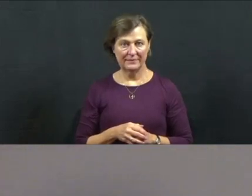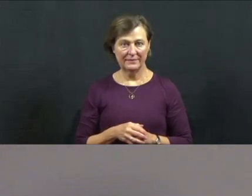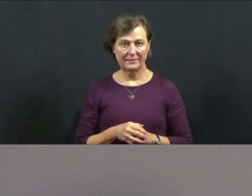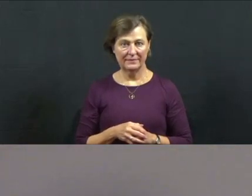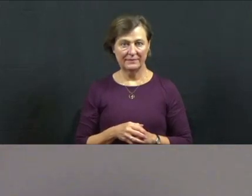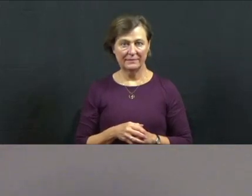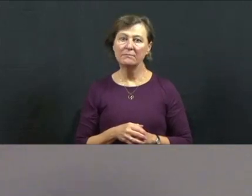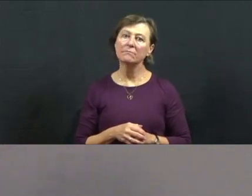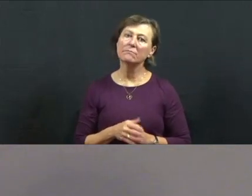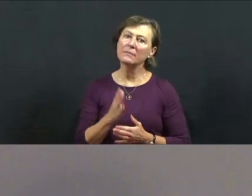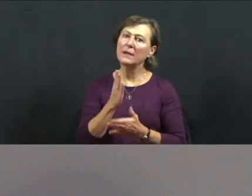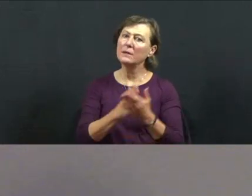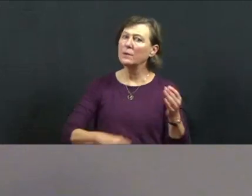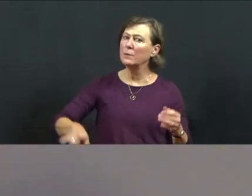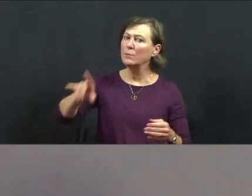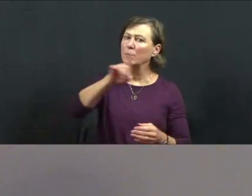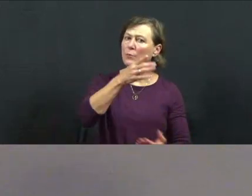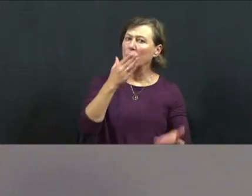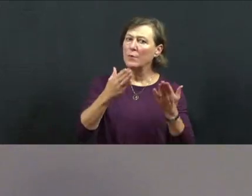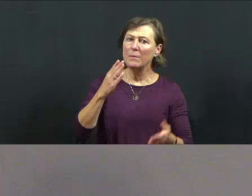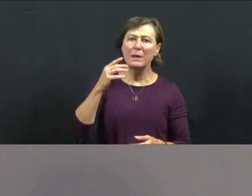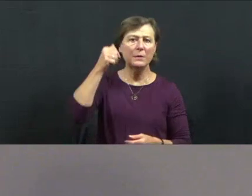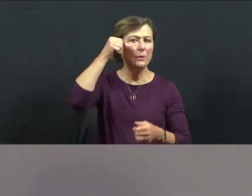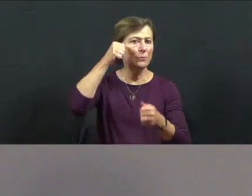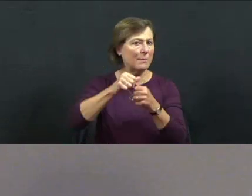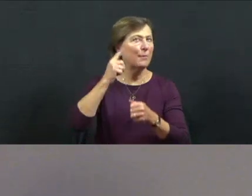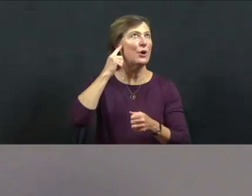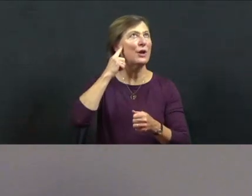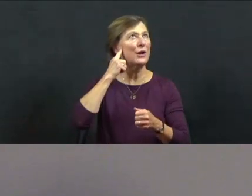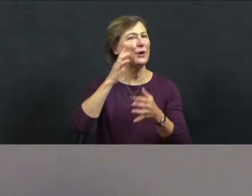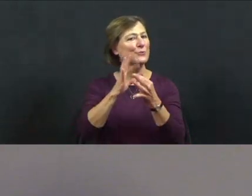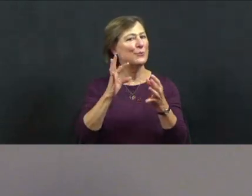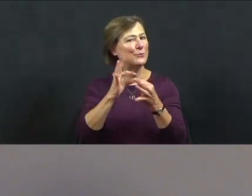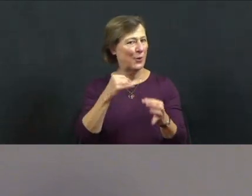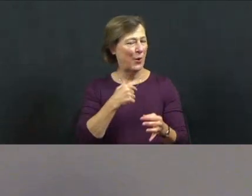Some of you may remember hearing the story I'm about to share,